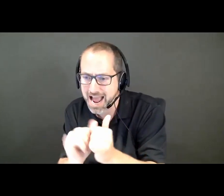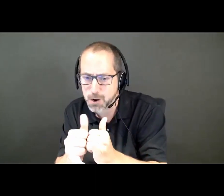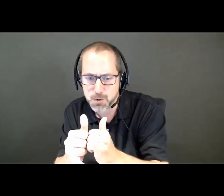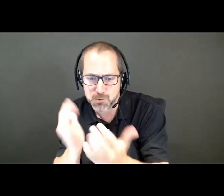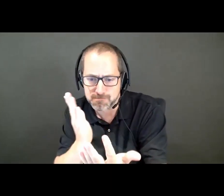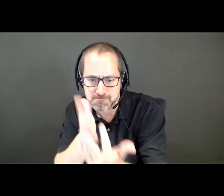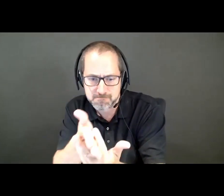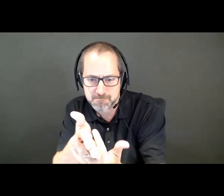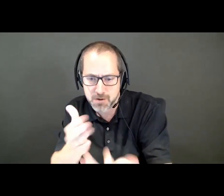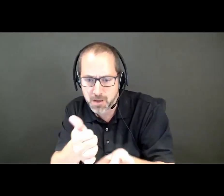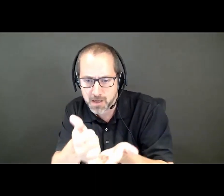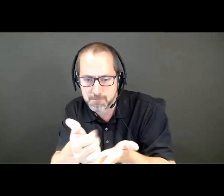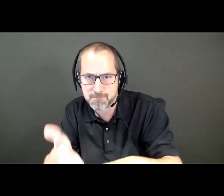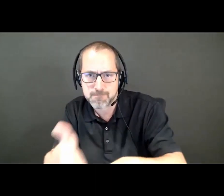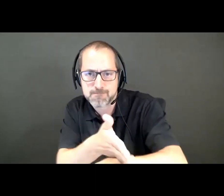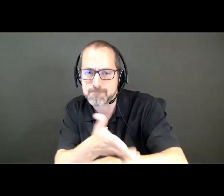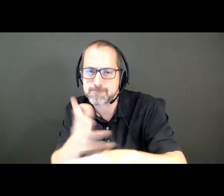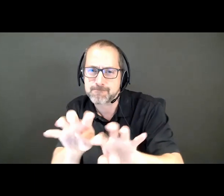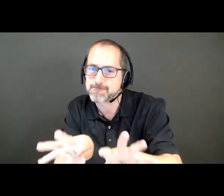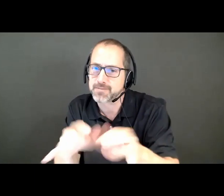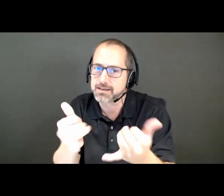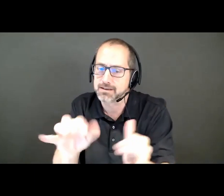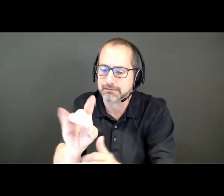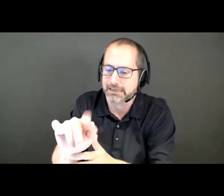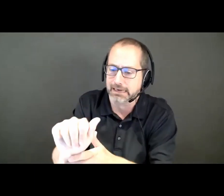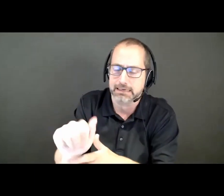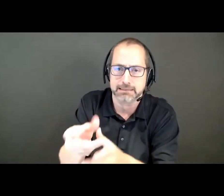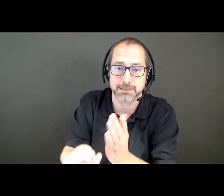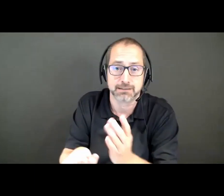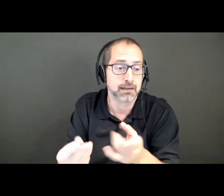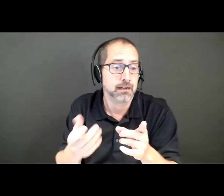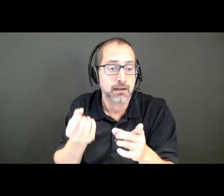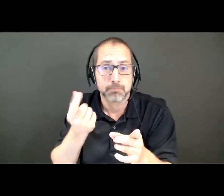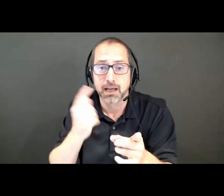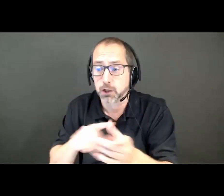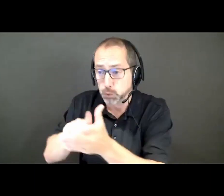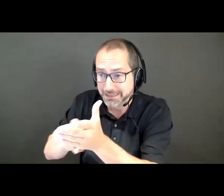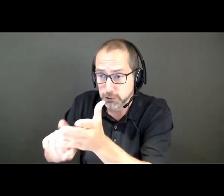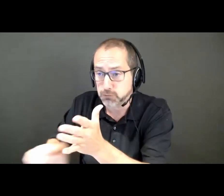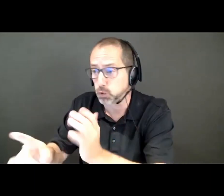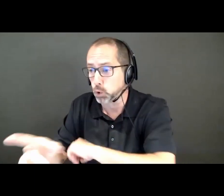about the research necessarily on the technical and clinical part, because this is quite wide and